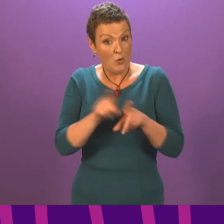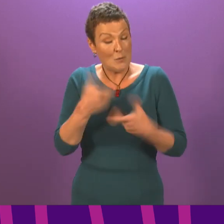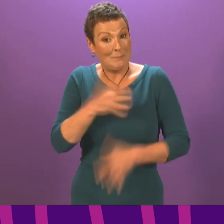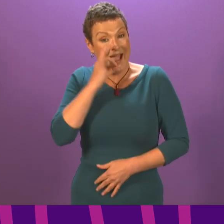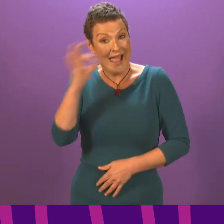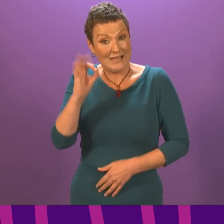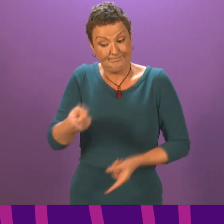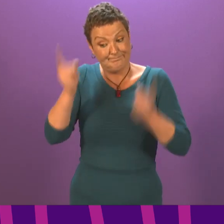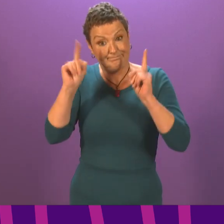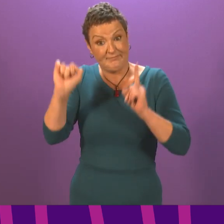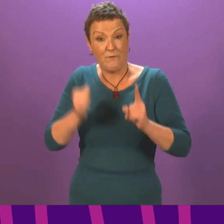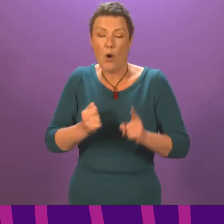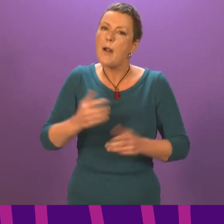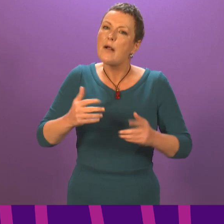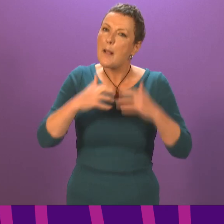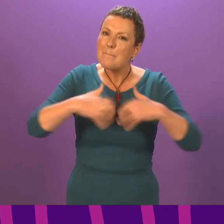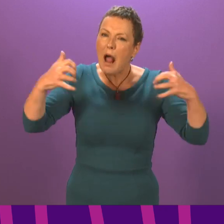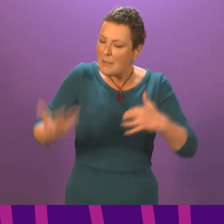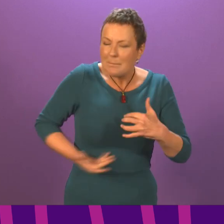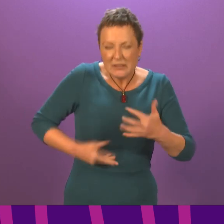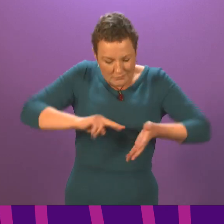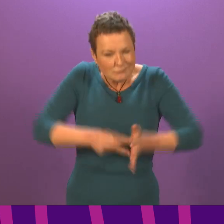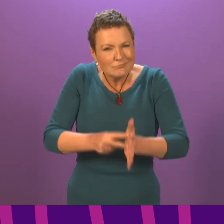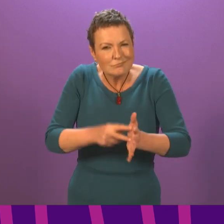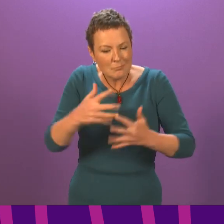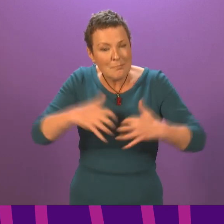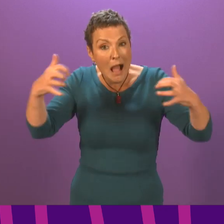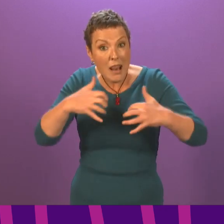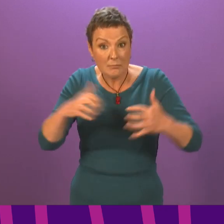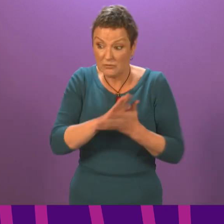work with the Parliamentary Bureau to agree contingency arrangements so that, if we require